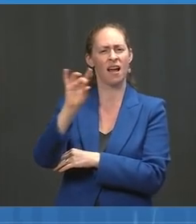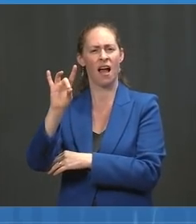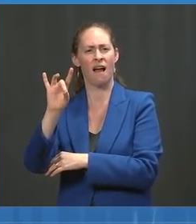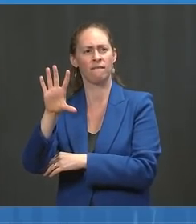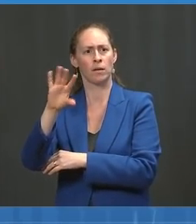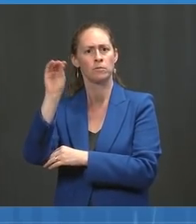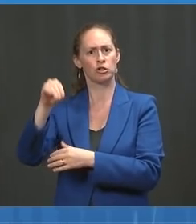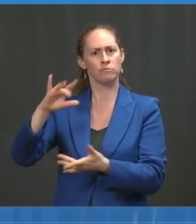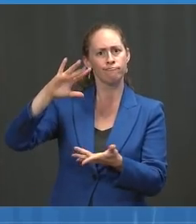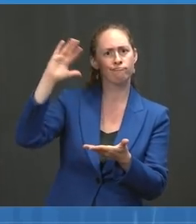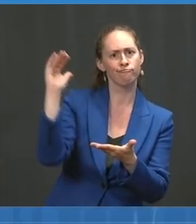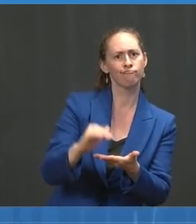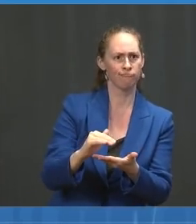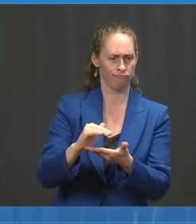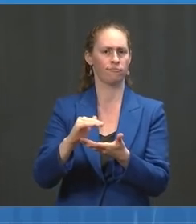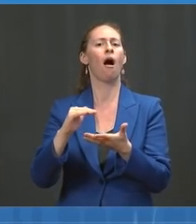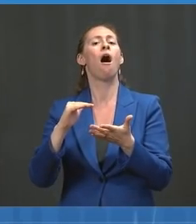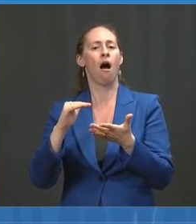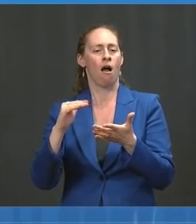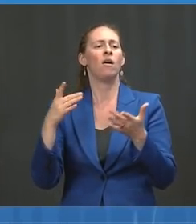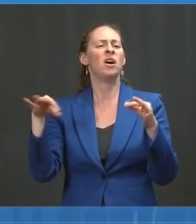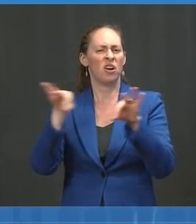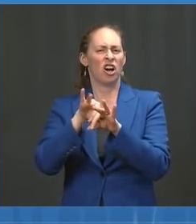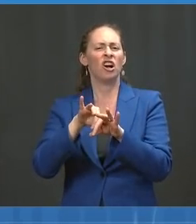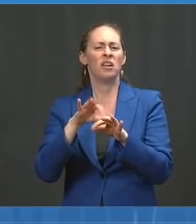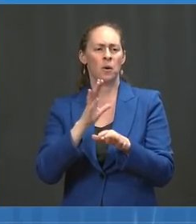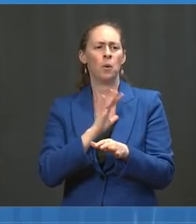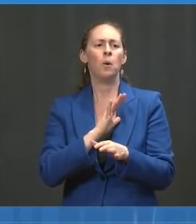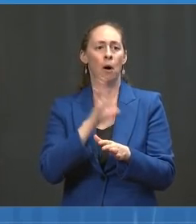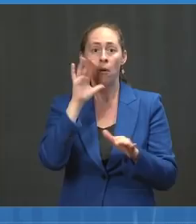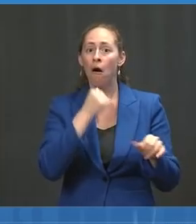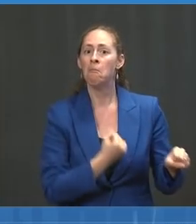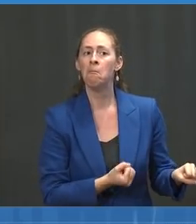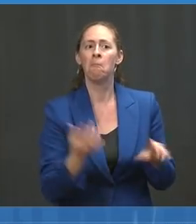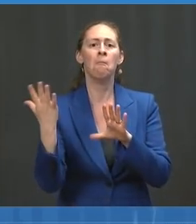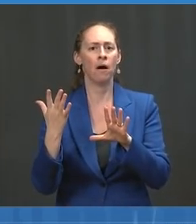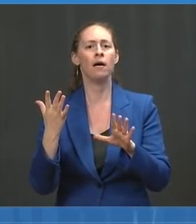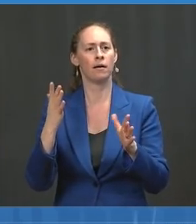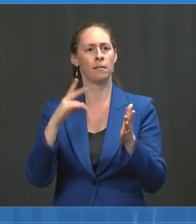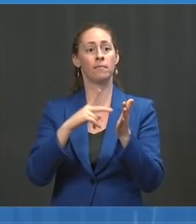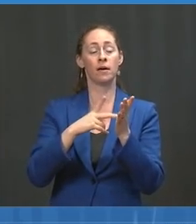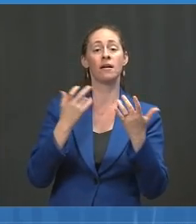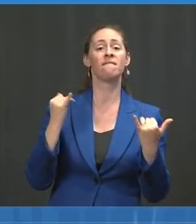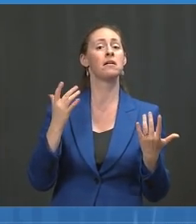that this must be done early in infection and not wait, of course,